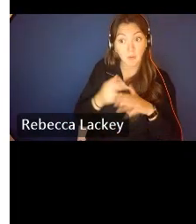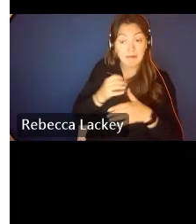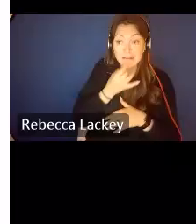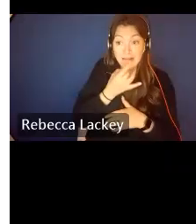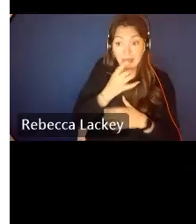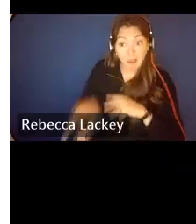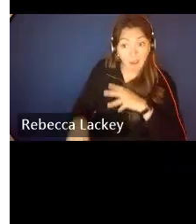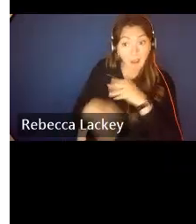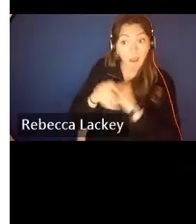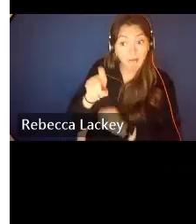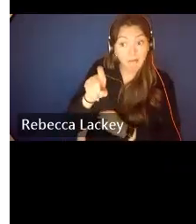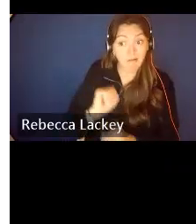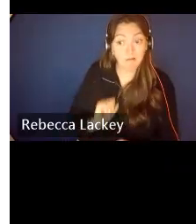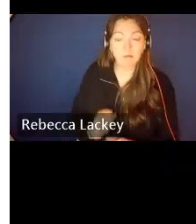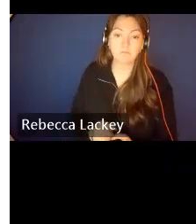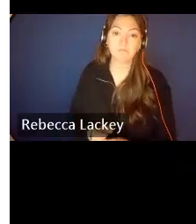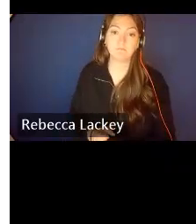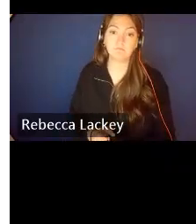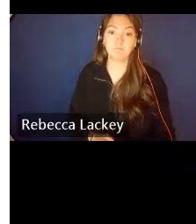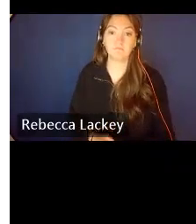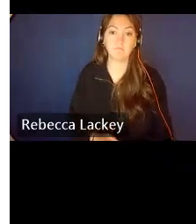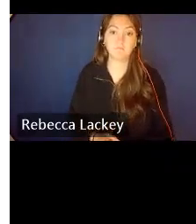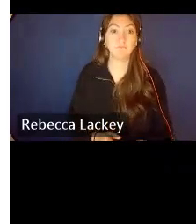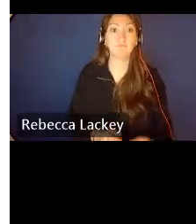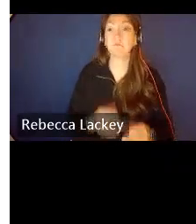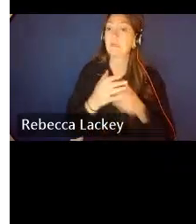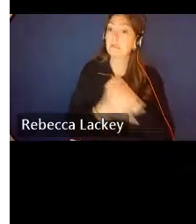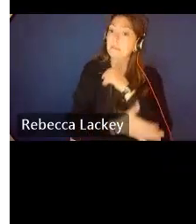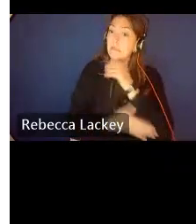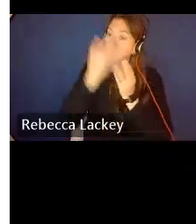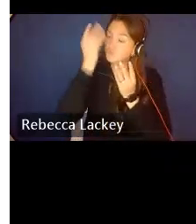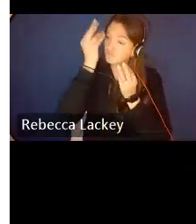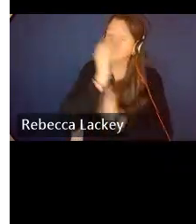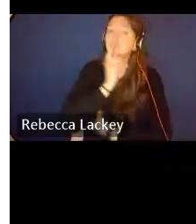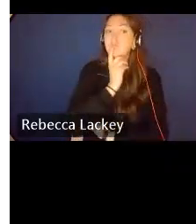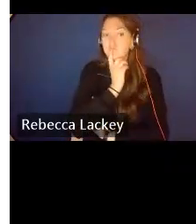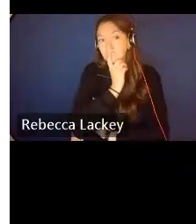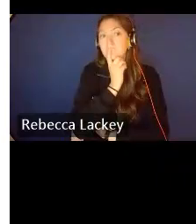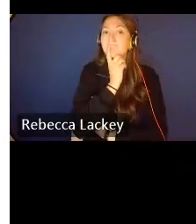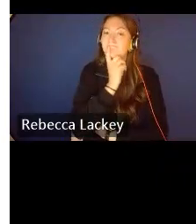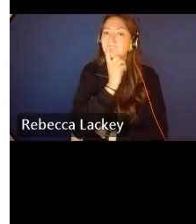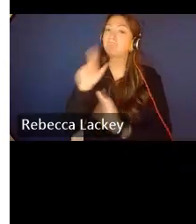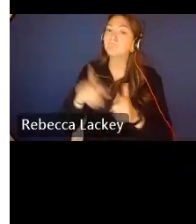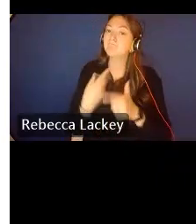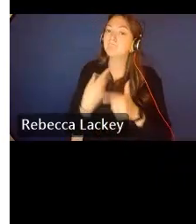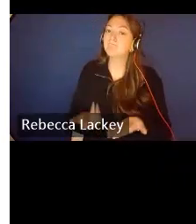installed at this location. The county considered this feedback and then we proposed a detour route